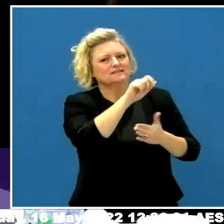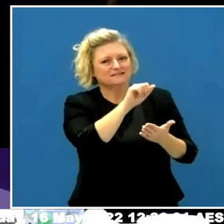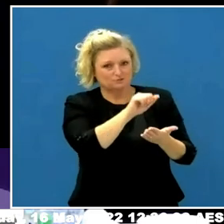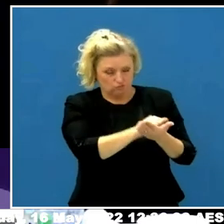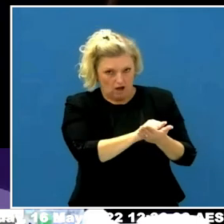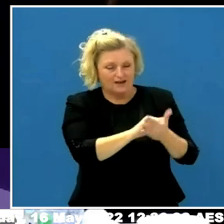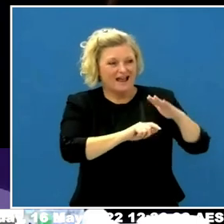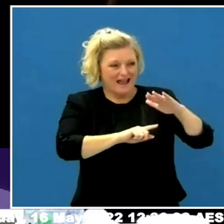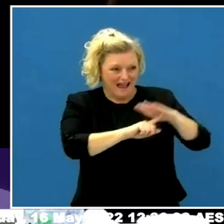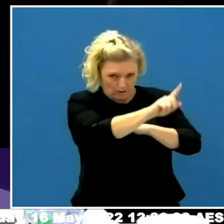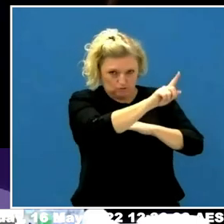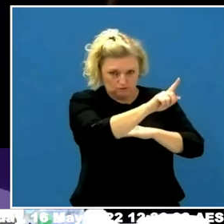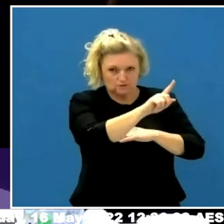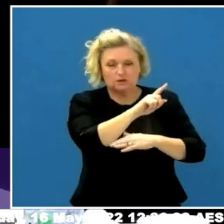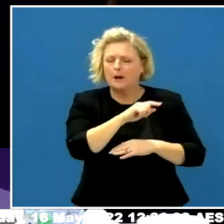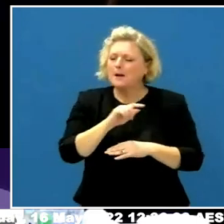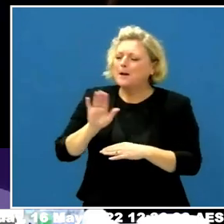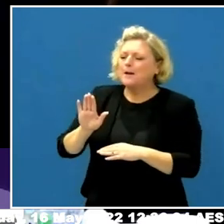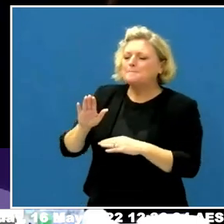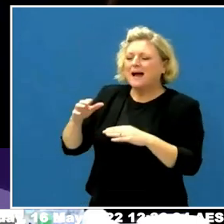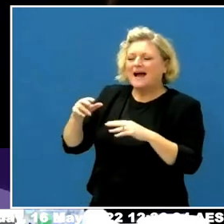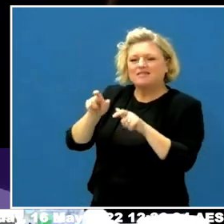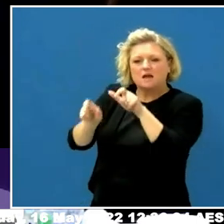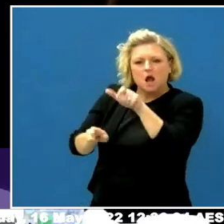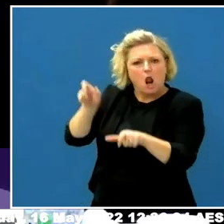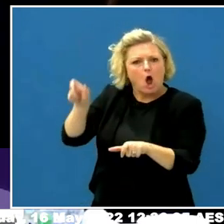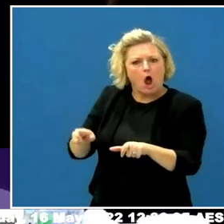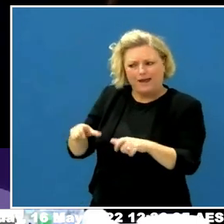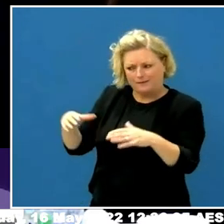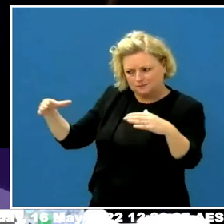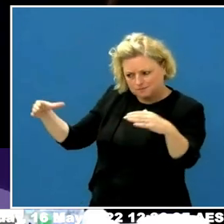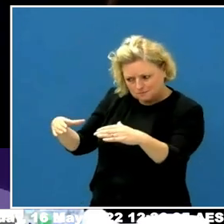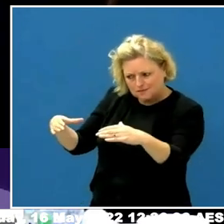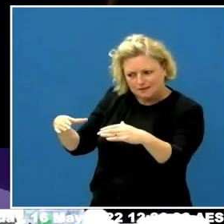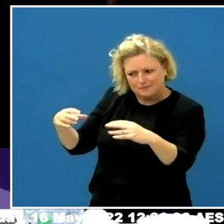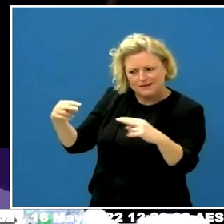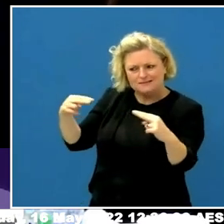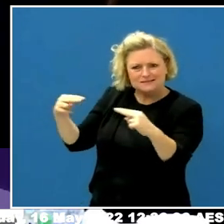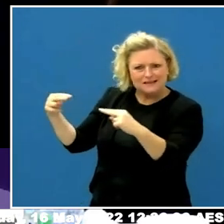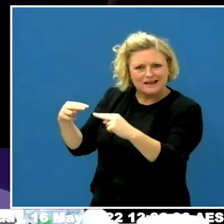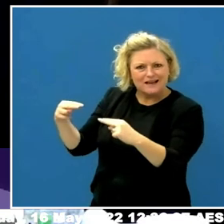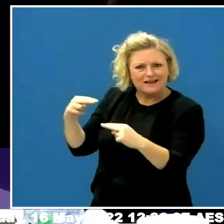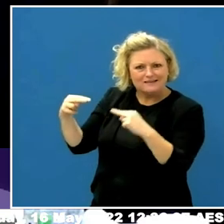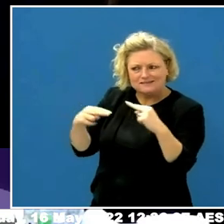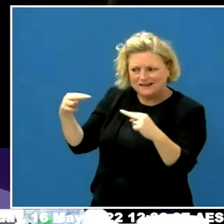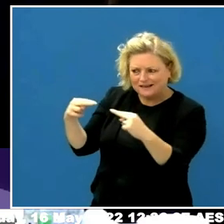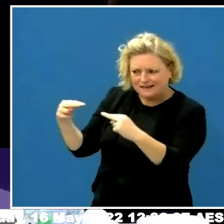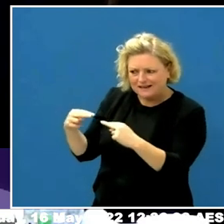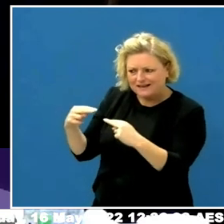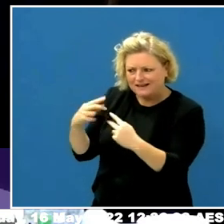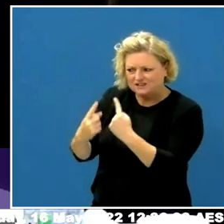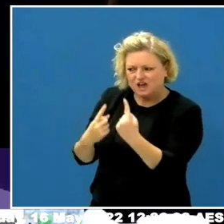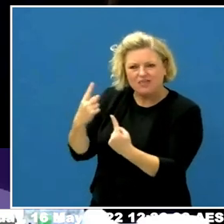Yes. COMMISSIONER BENNETT: Right. So there was no ways to broaden the - broaden Jason's -